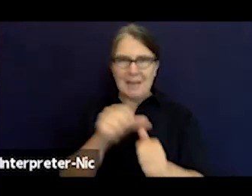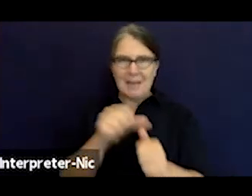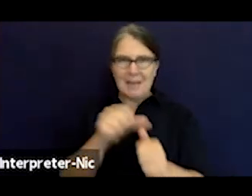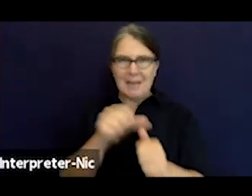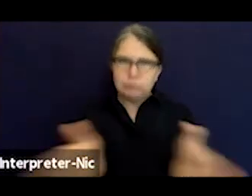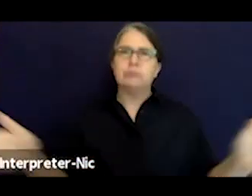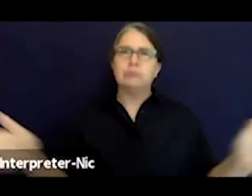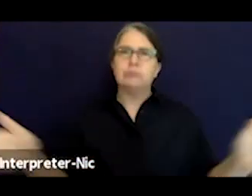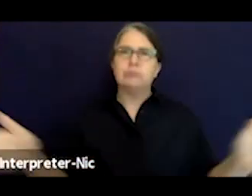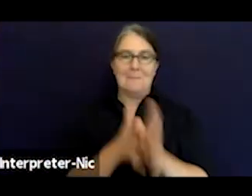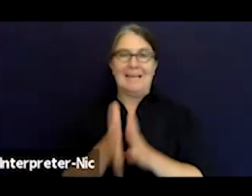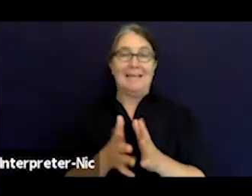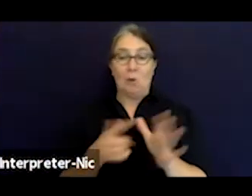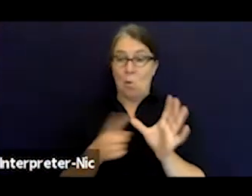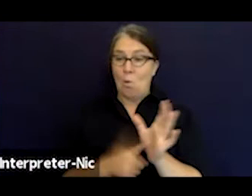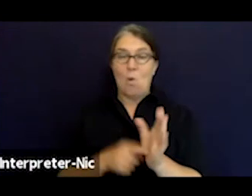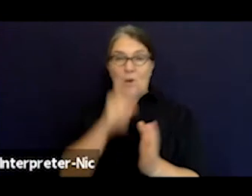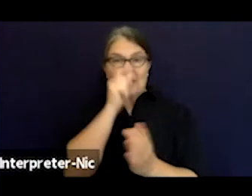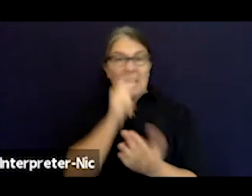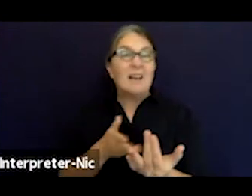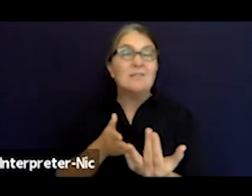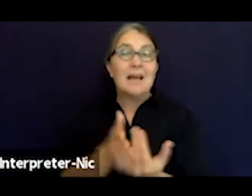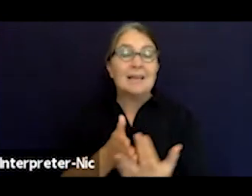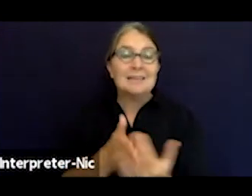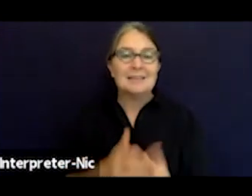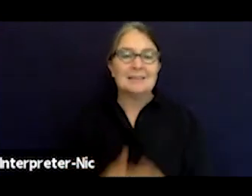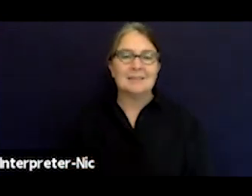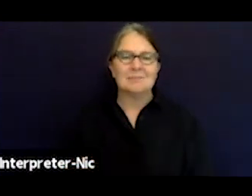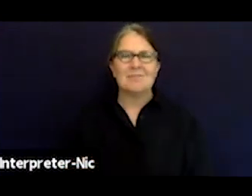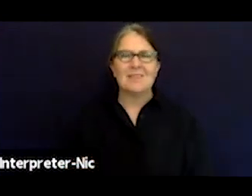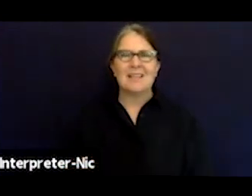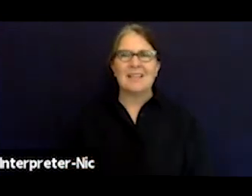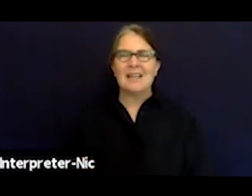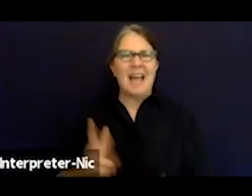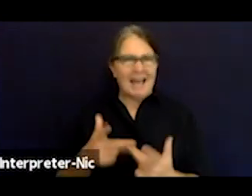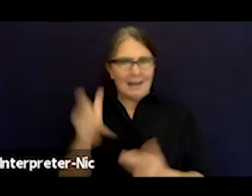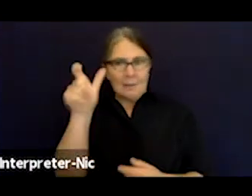stop our conversation here. CS Hilton says, “A rising tide lifts all boats.” That's true.